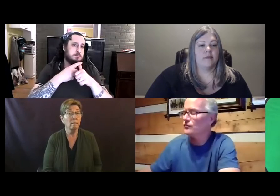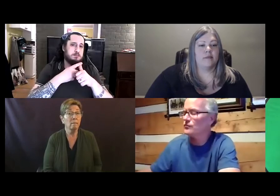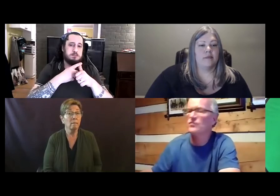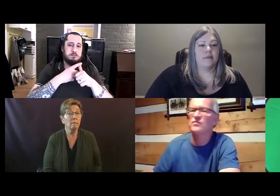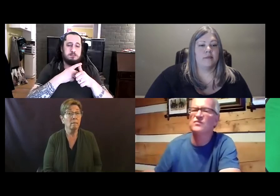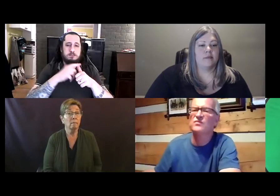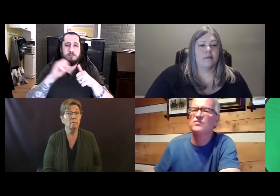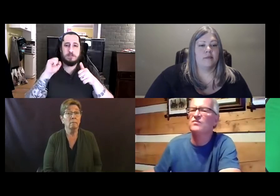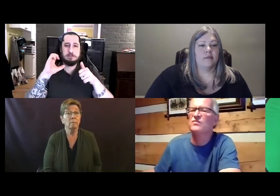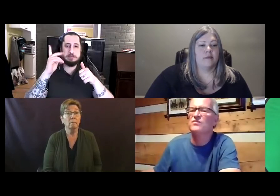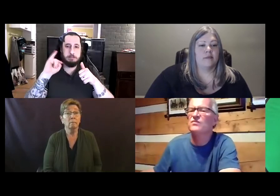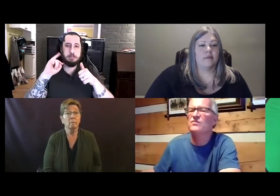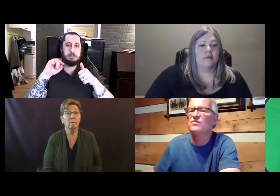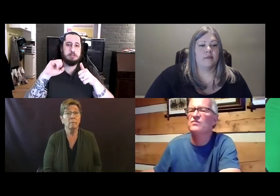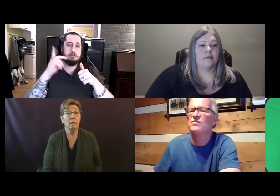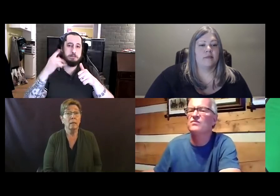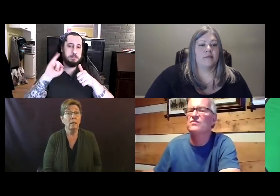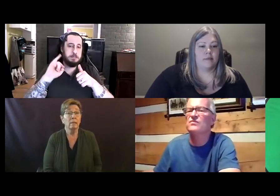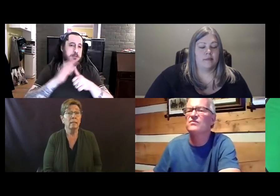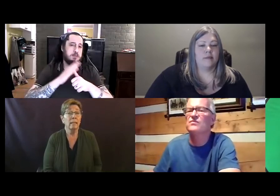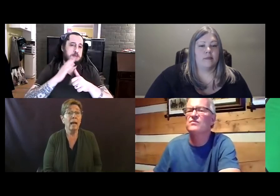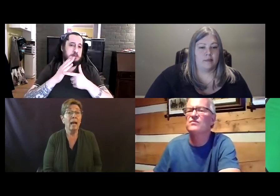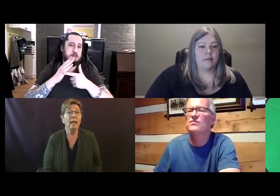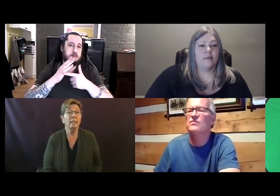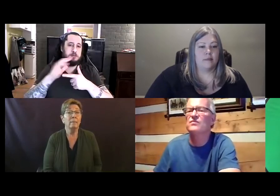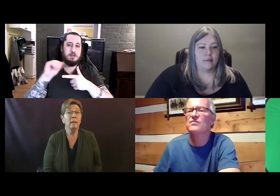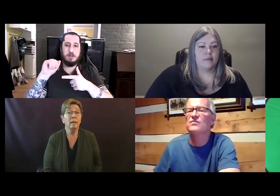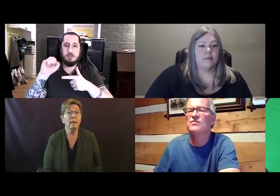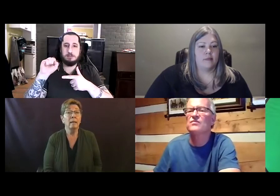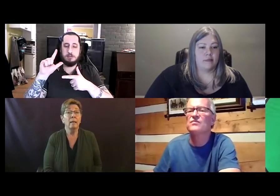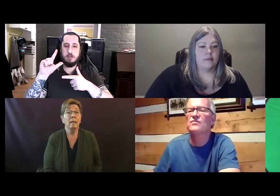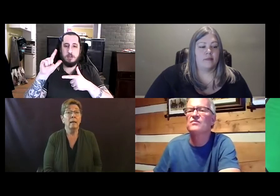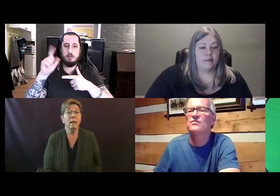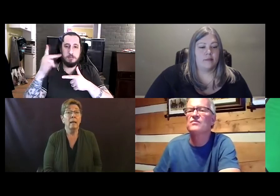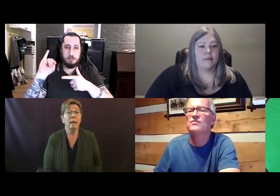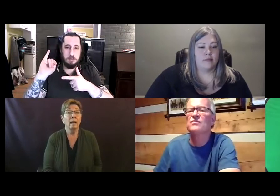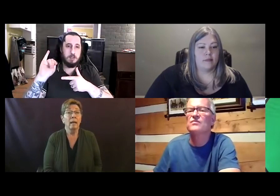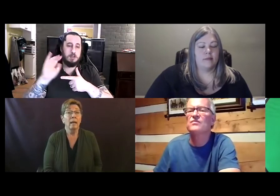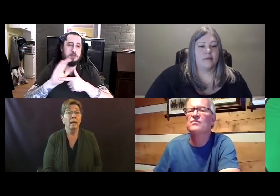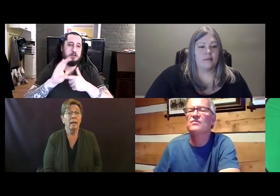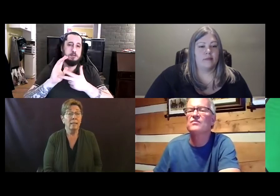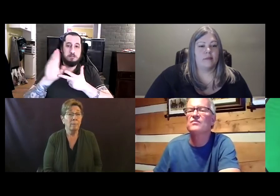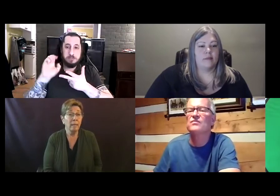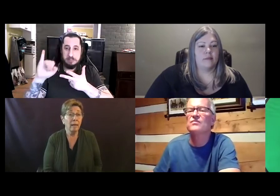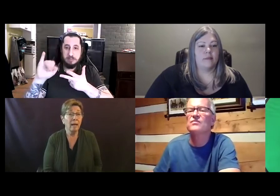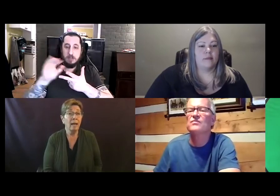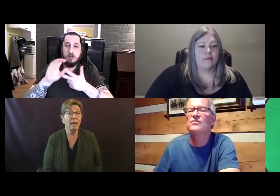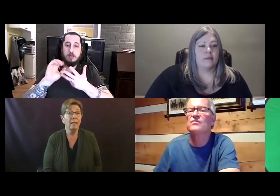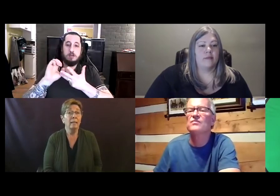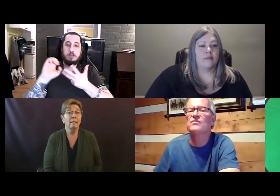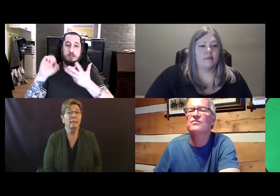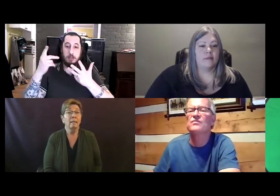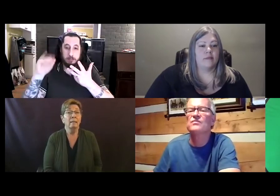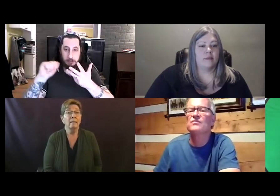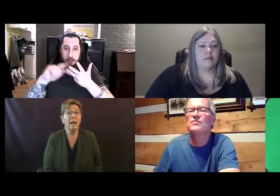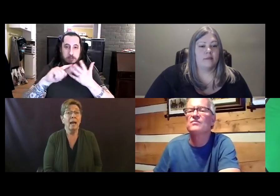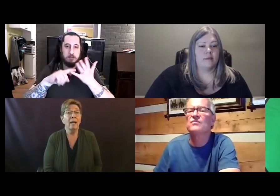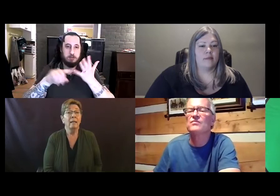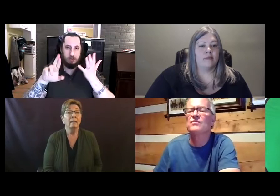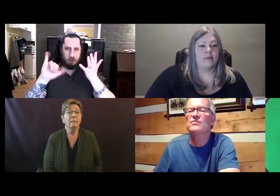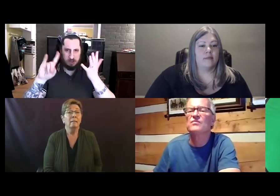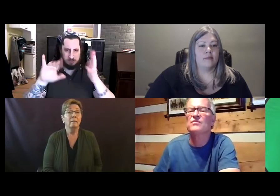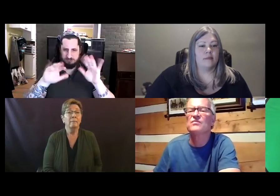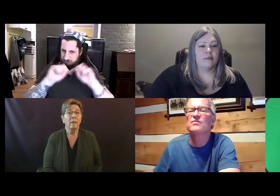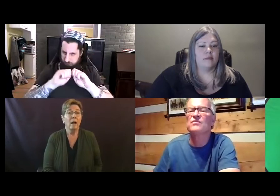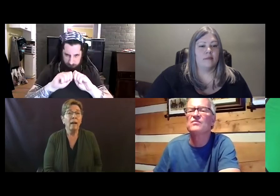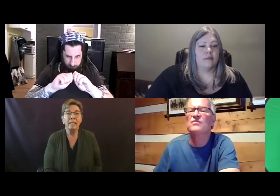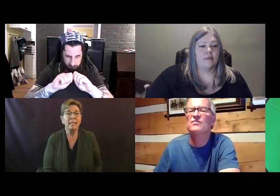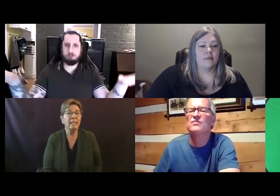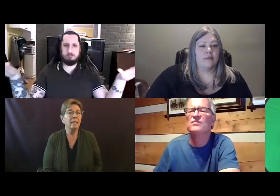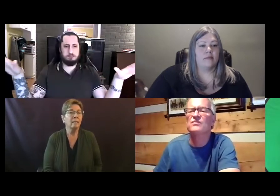SCPI, ASLPI, BEI, EIPA, RID.